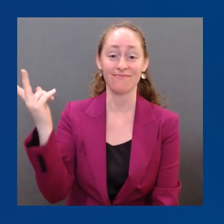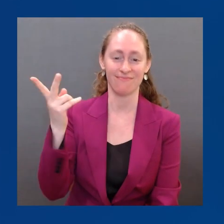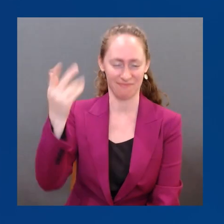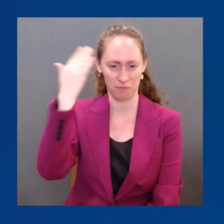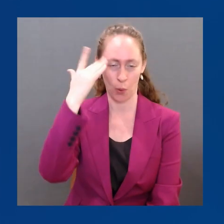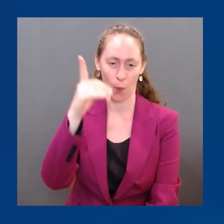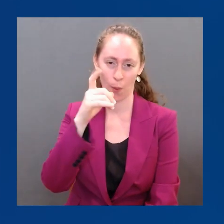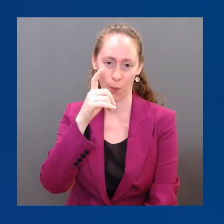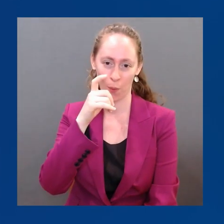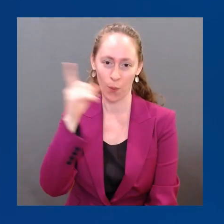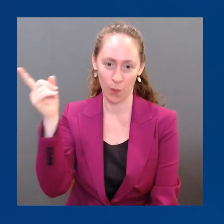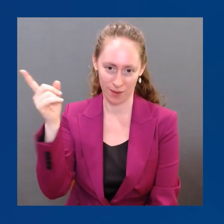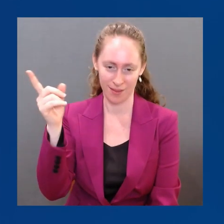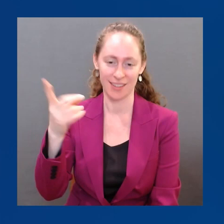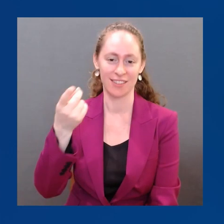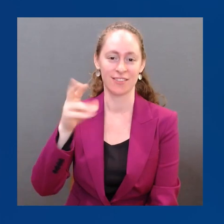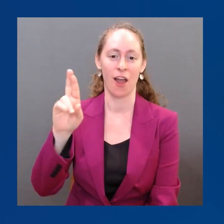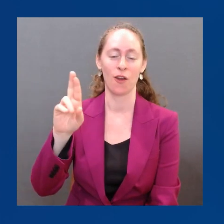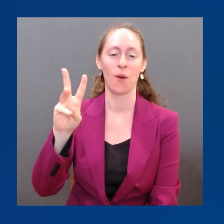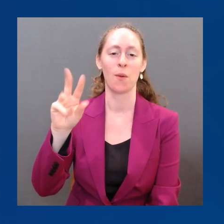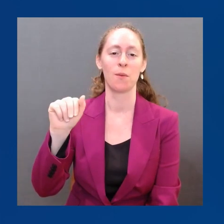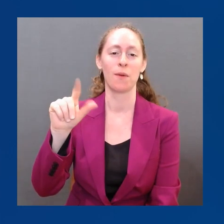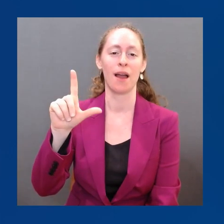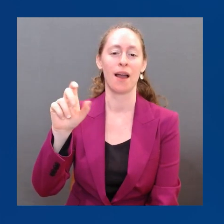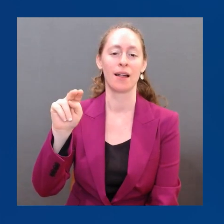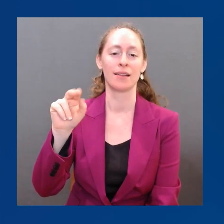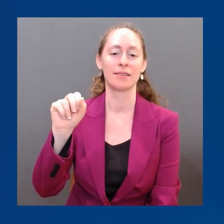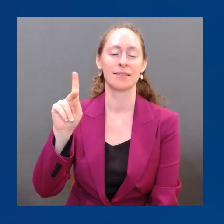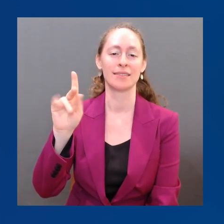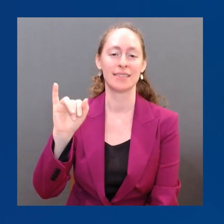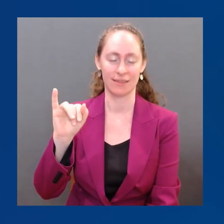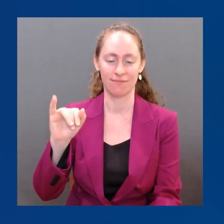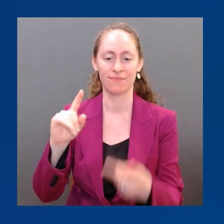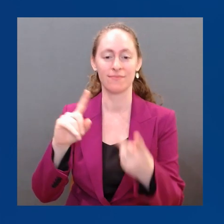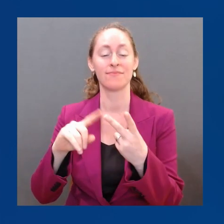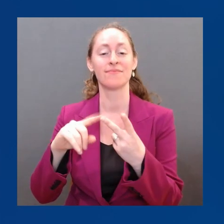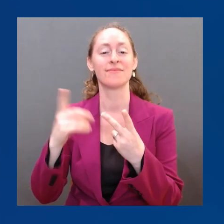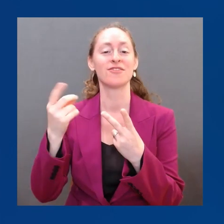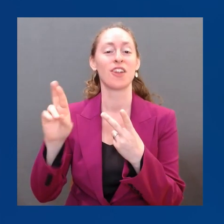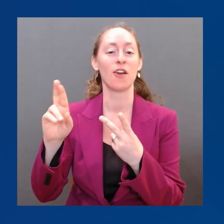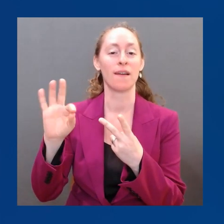And I will turn to both of them in a minute. I want to start off by just taking about five minutes